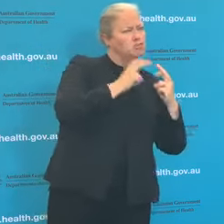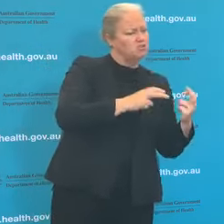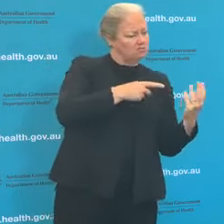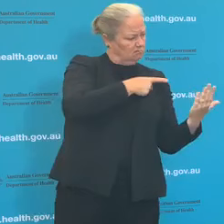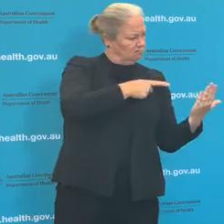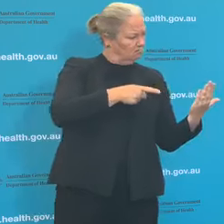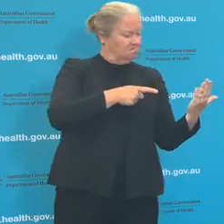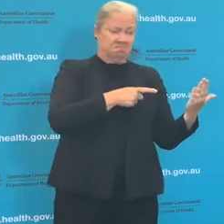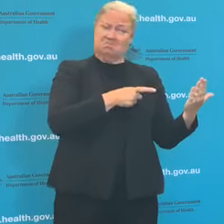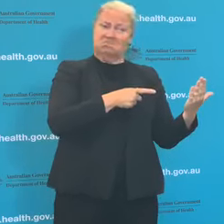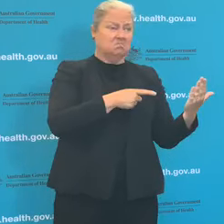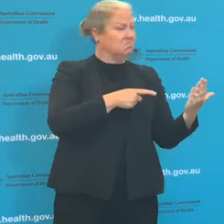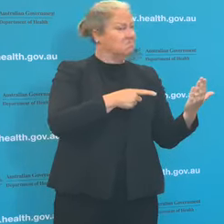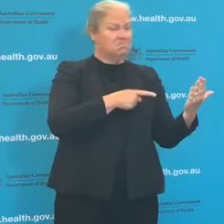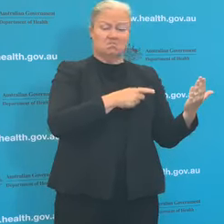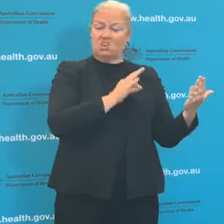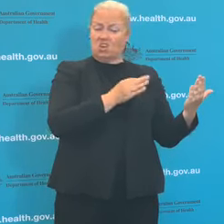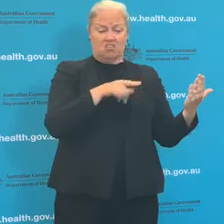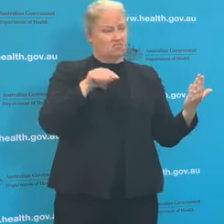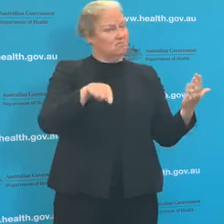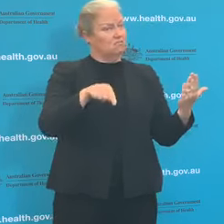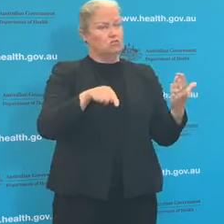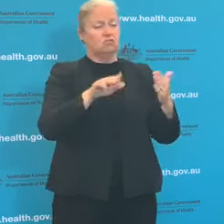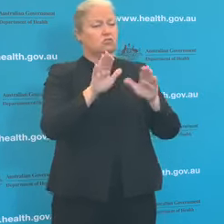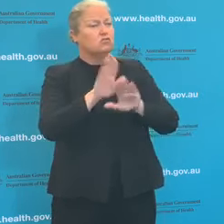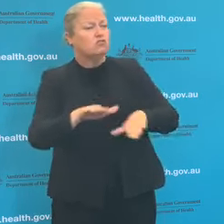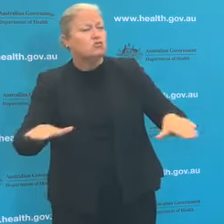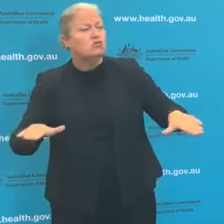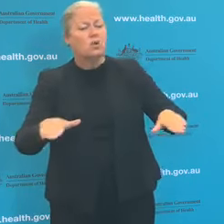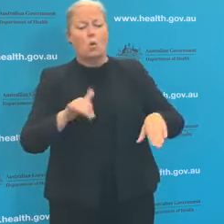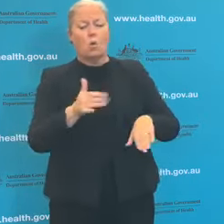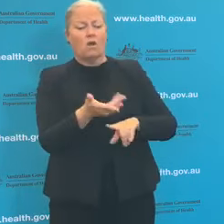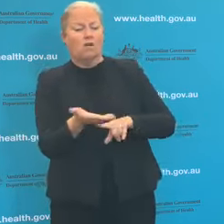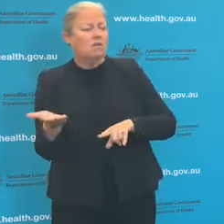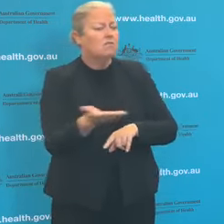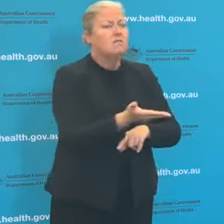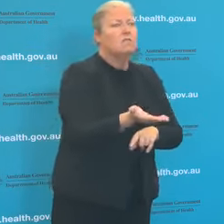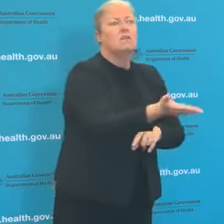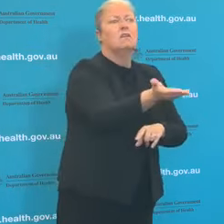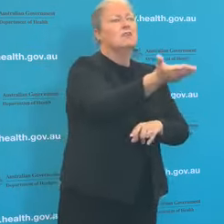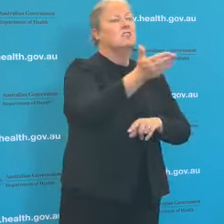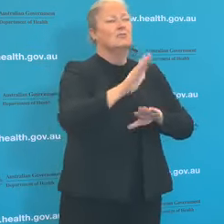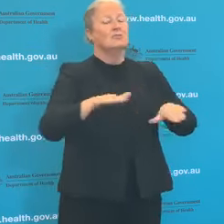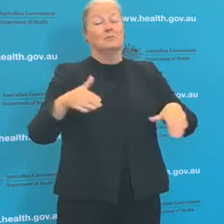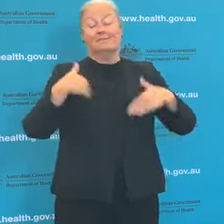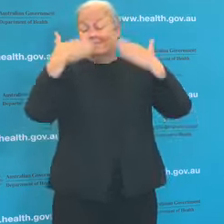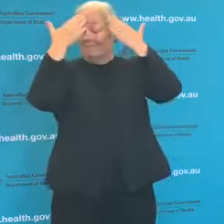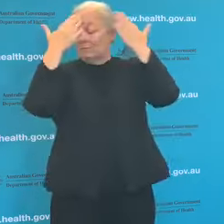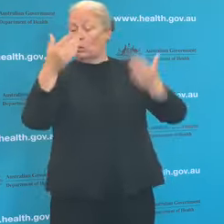transmitting to that fellow classmates in the school. We don't know why, it's a